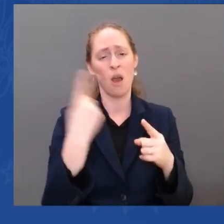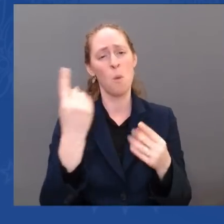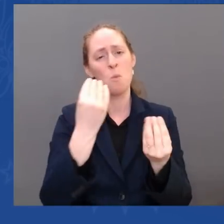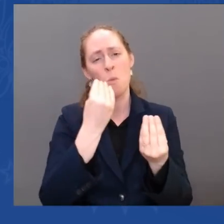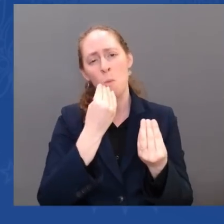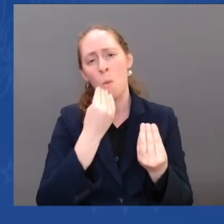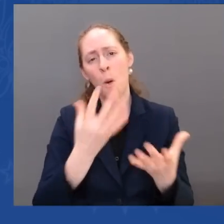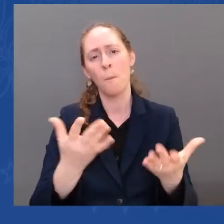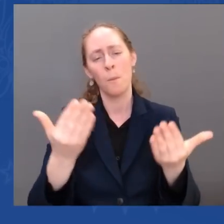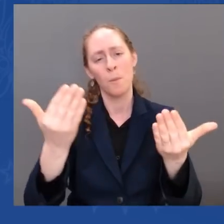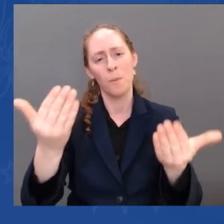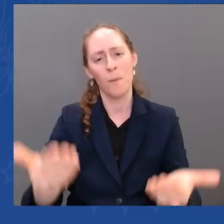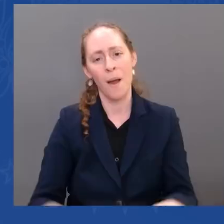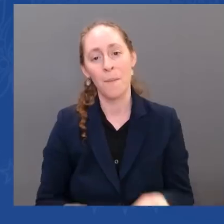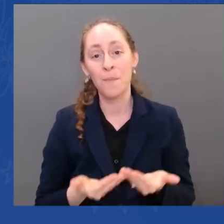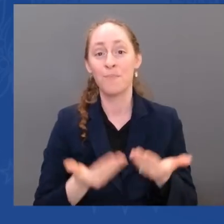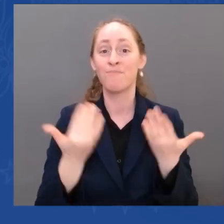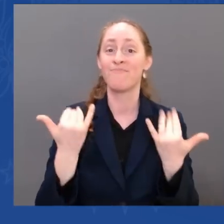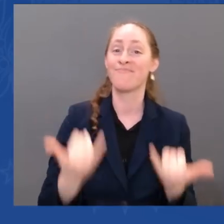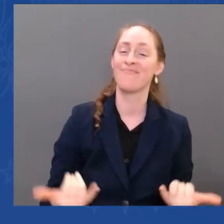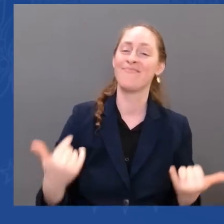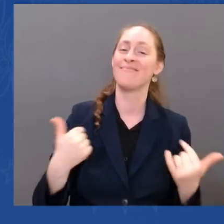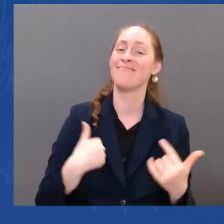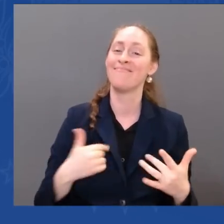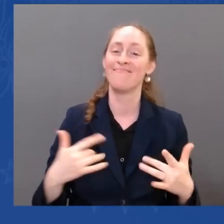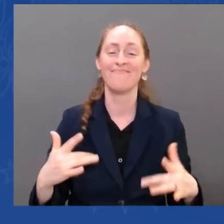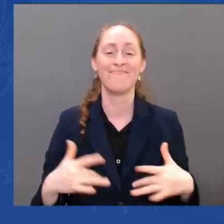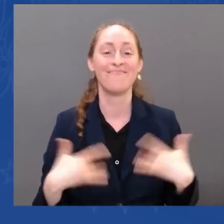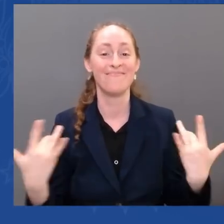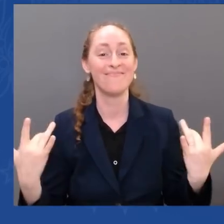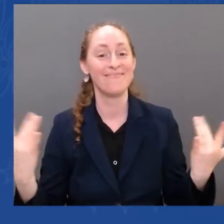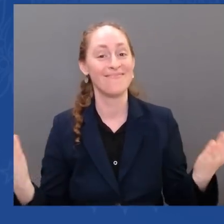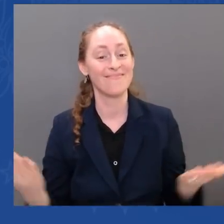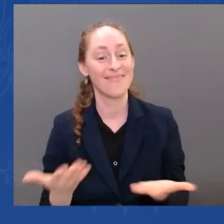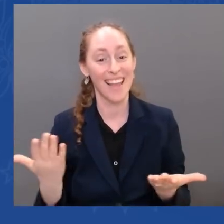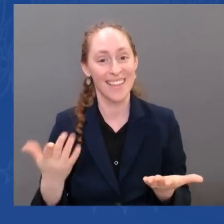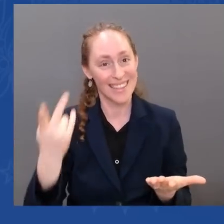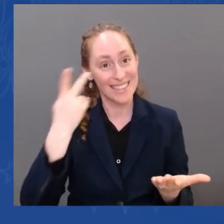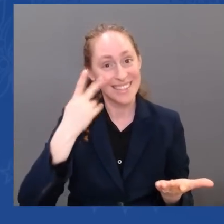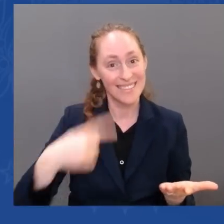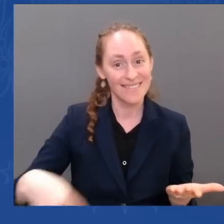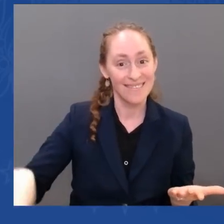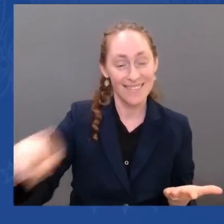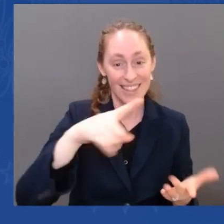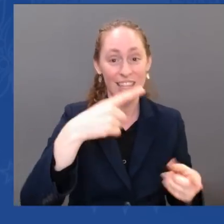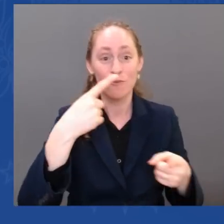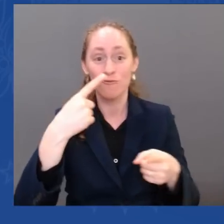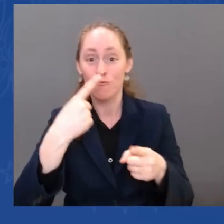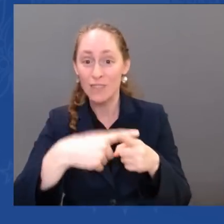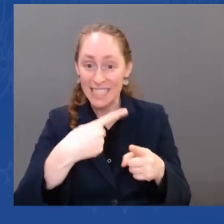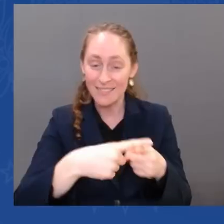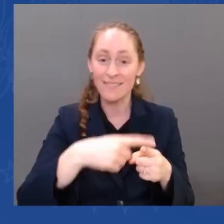our Greek and Greek American friends. And I'm especially honored to welcome